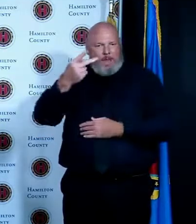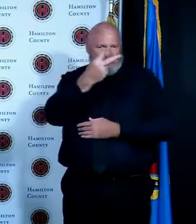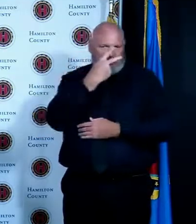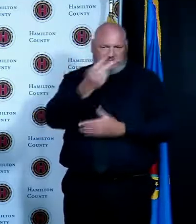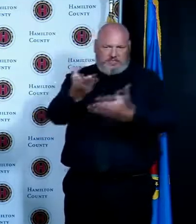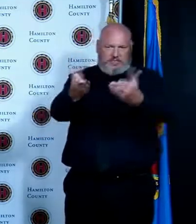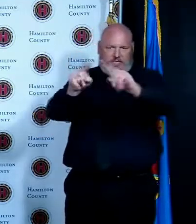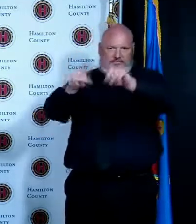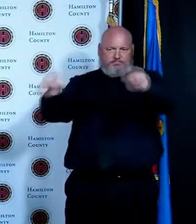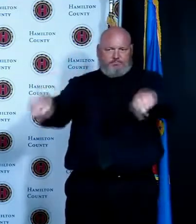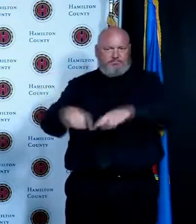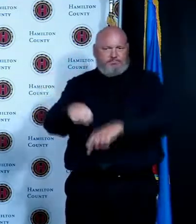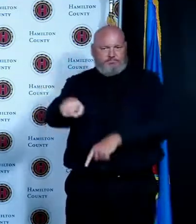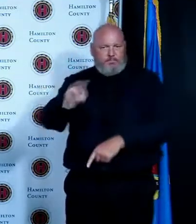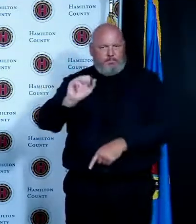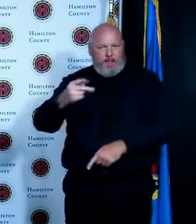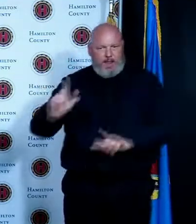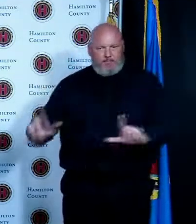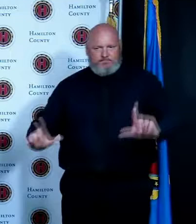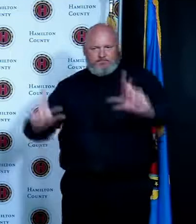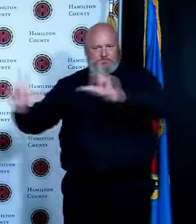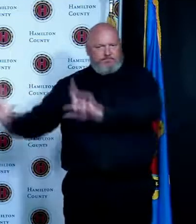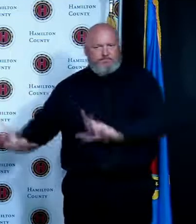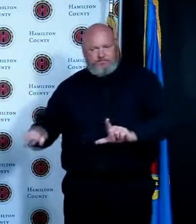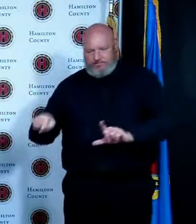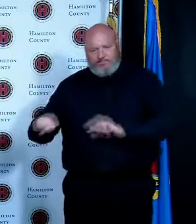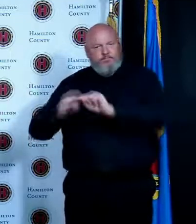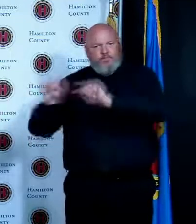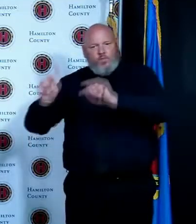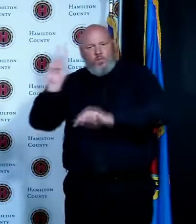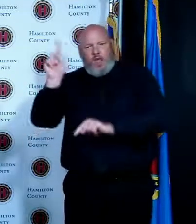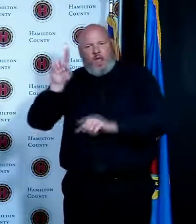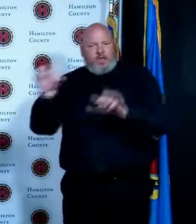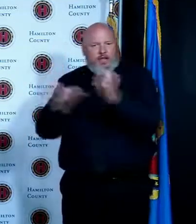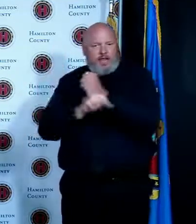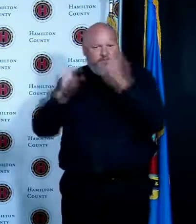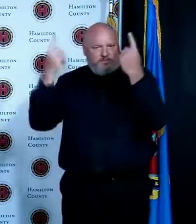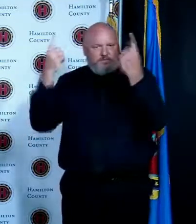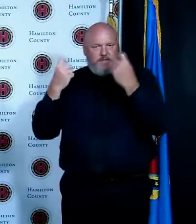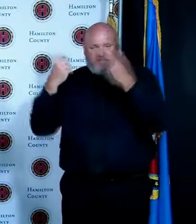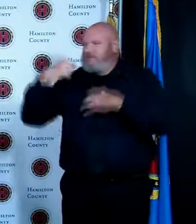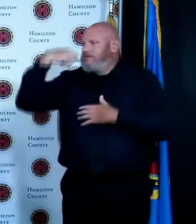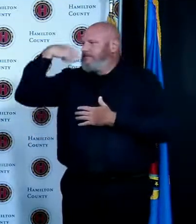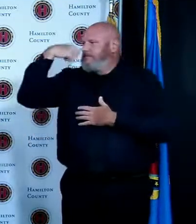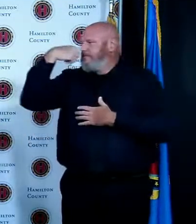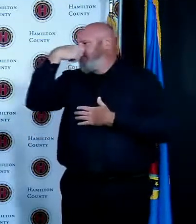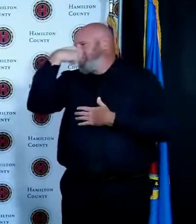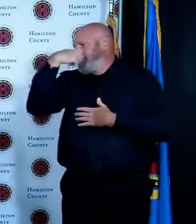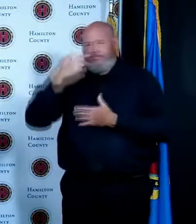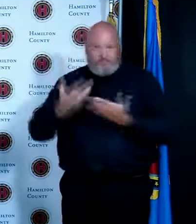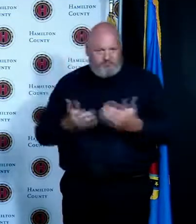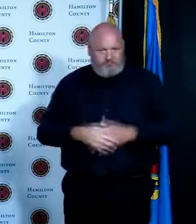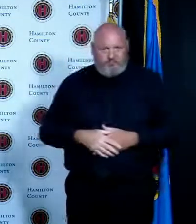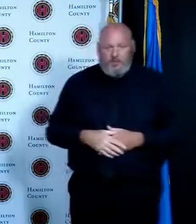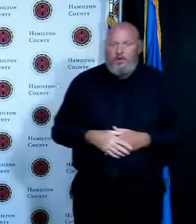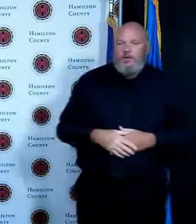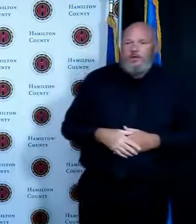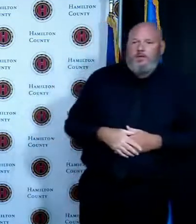dialog box that pops up and that explains exactly what you need to do if you choose that site it tells you if you need a physician